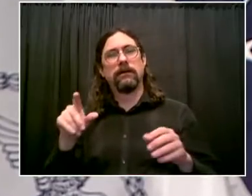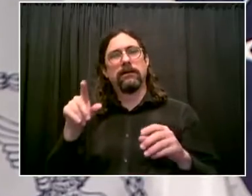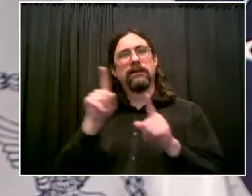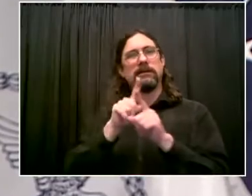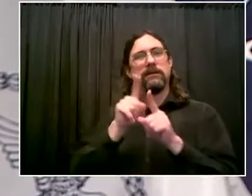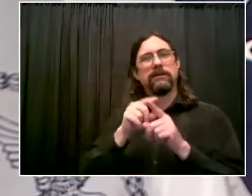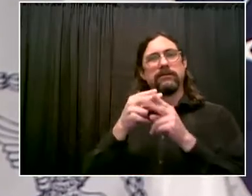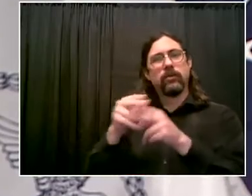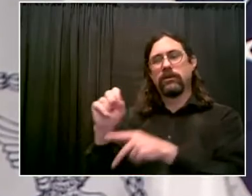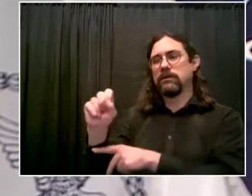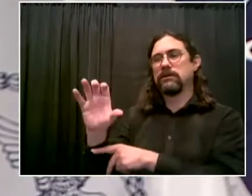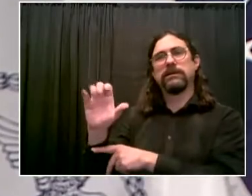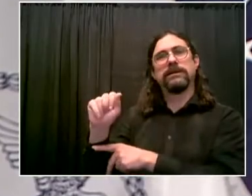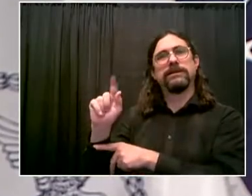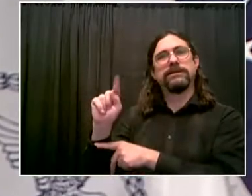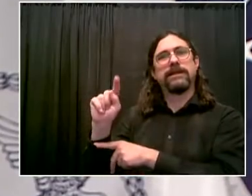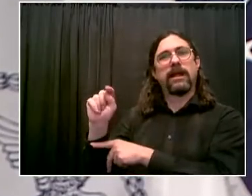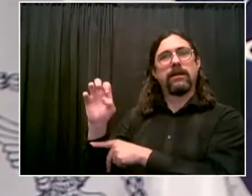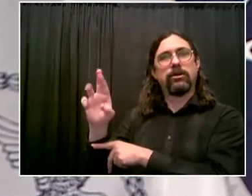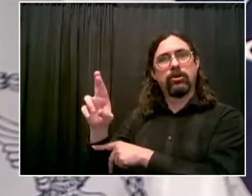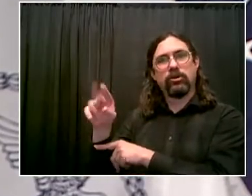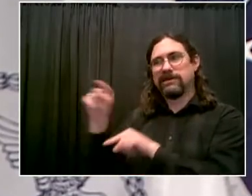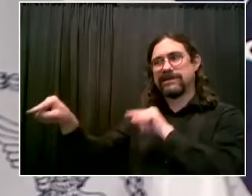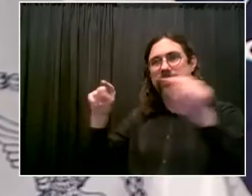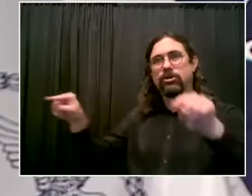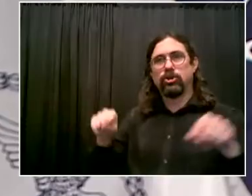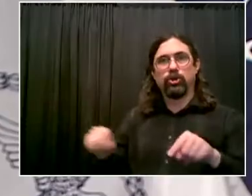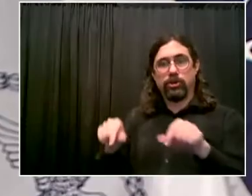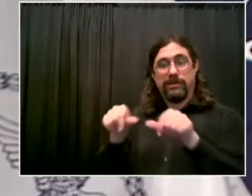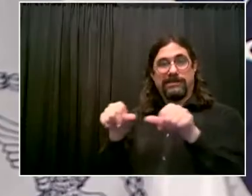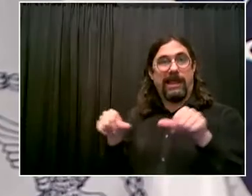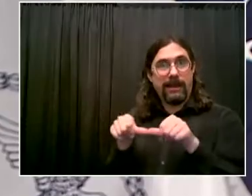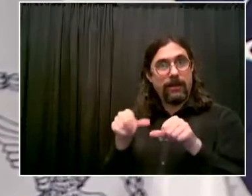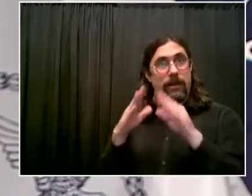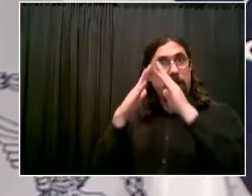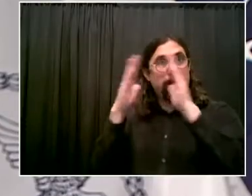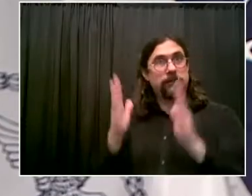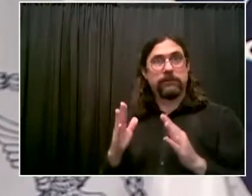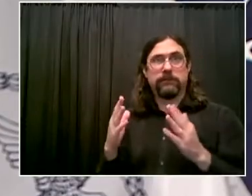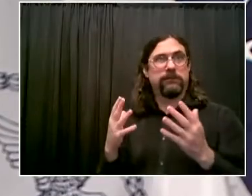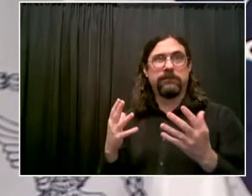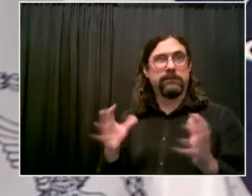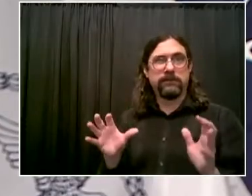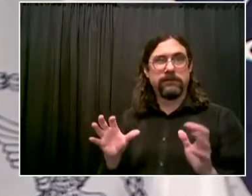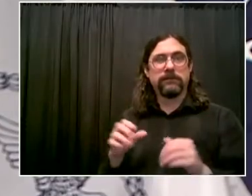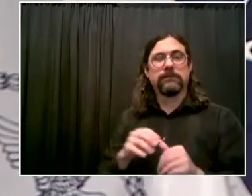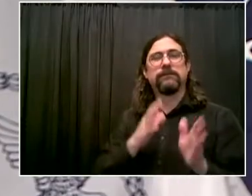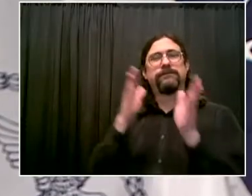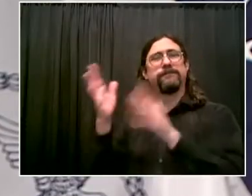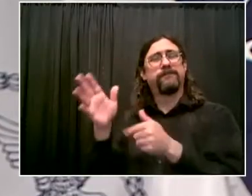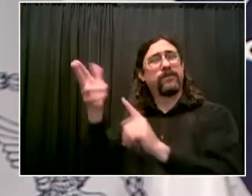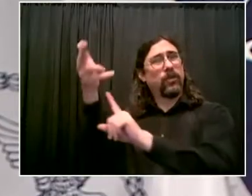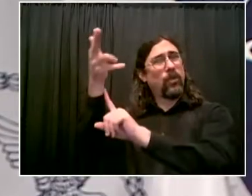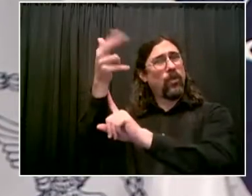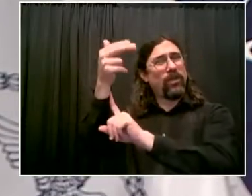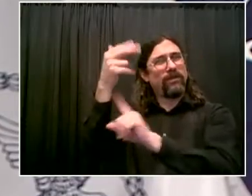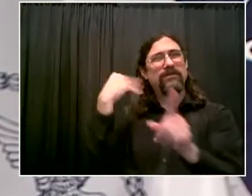HOUSING ONE CAD N FOR ALL. I KNOW YOU'VE LOOKED AT THIS, THIS IS NOT A PLACE THAT